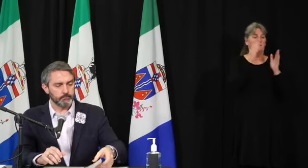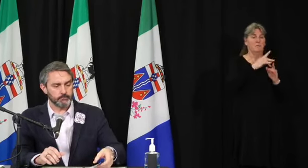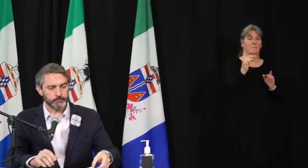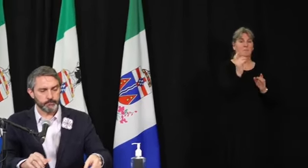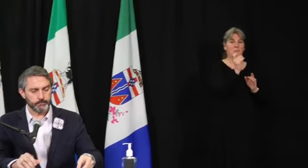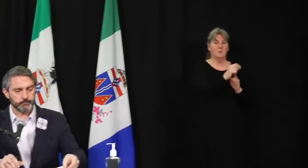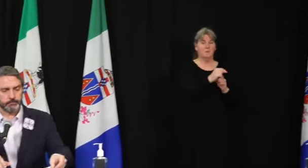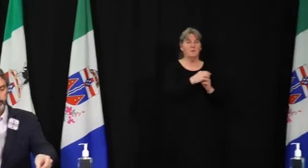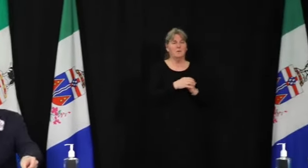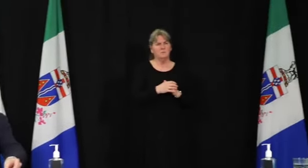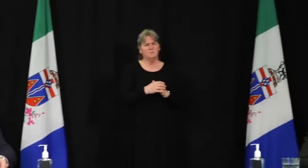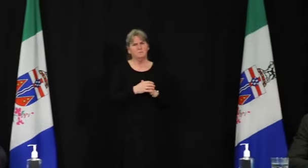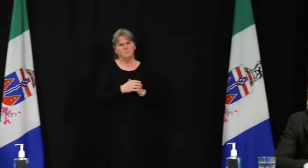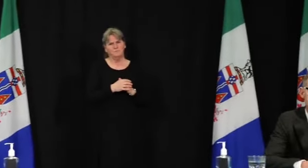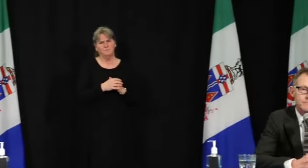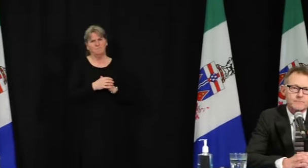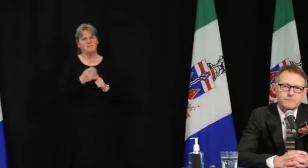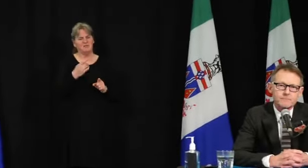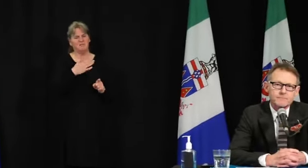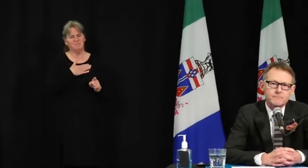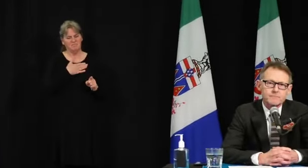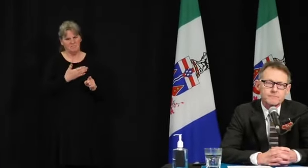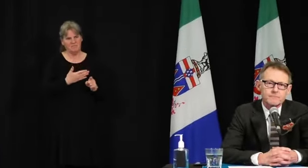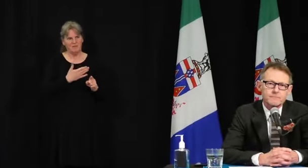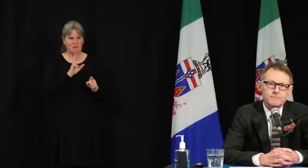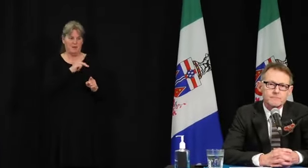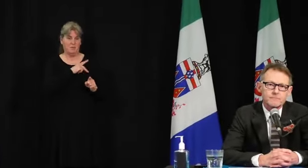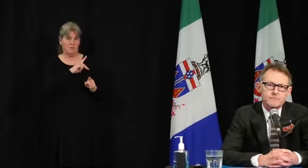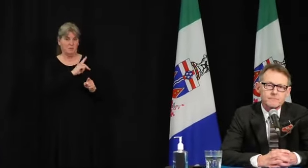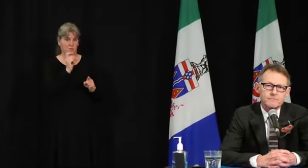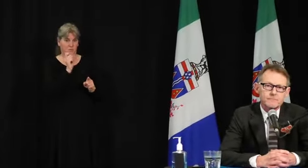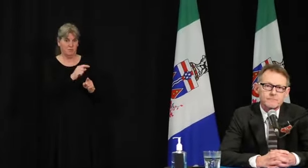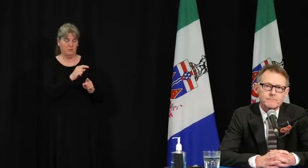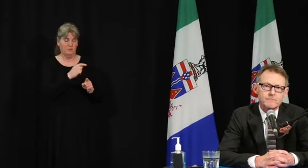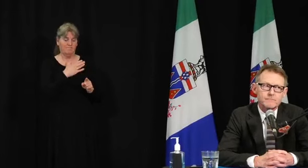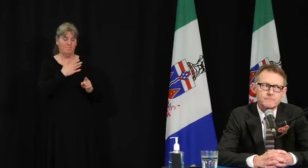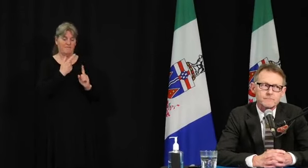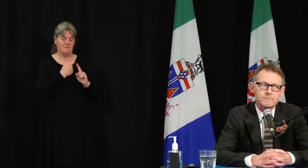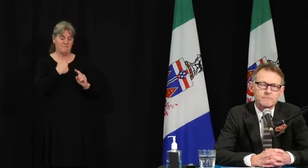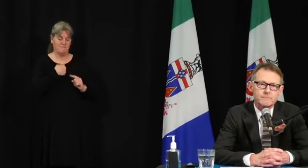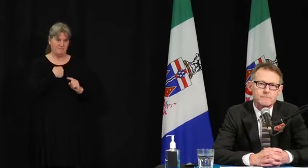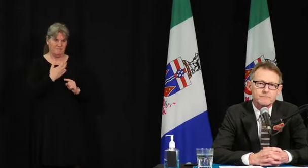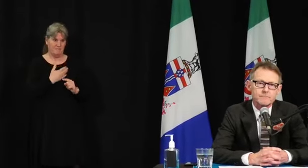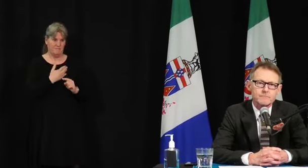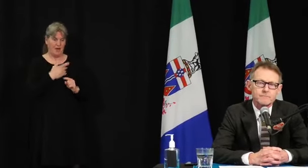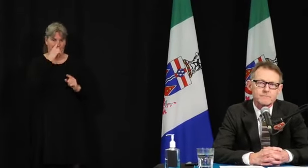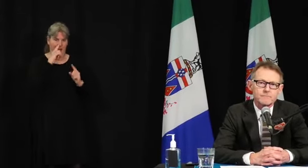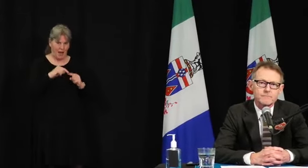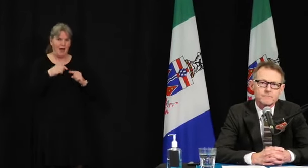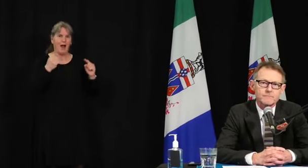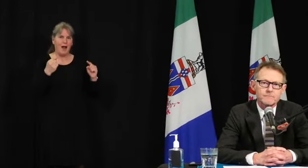Hanley for a second, and I will even admit this is a little personal on my behalf. Allergies.